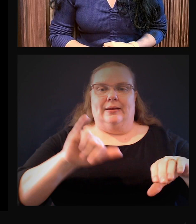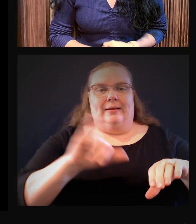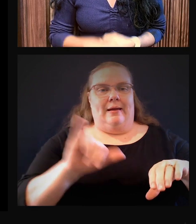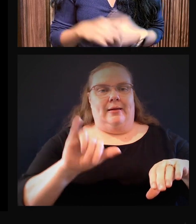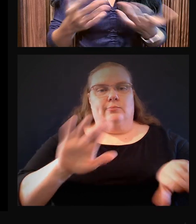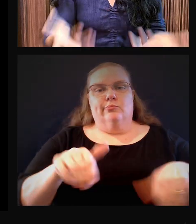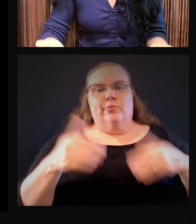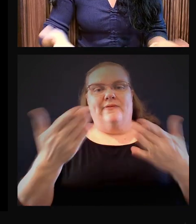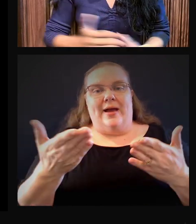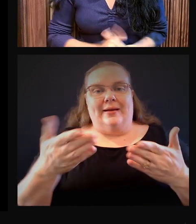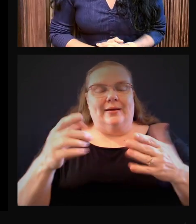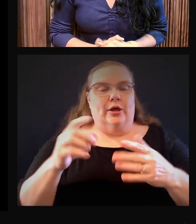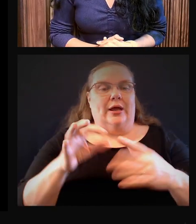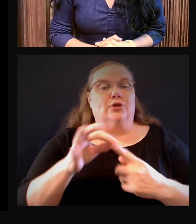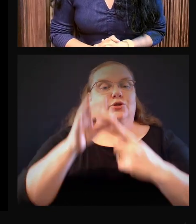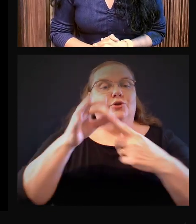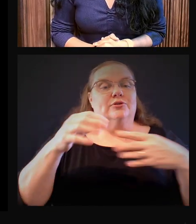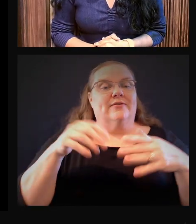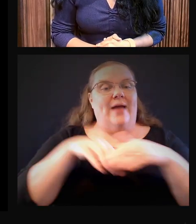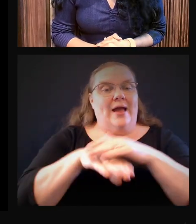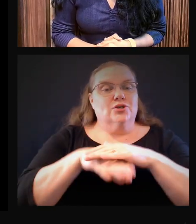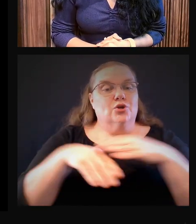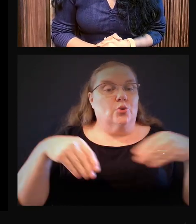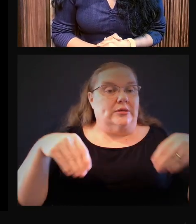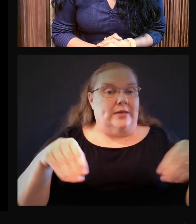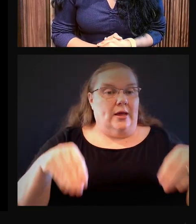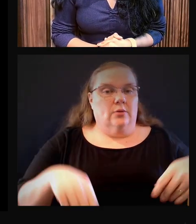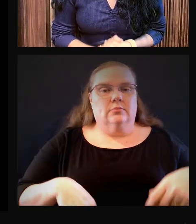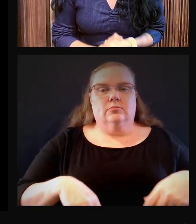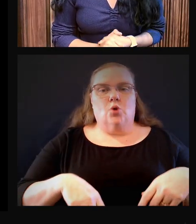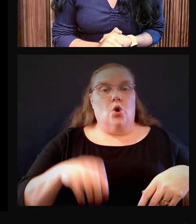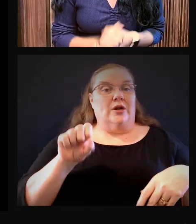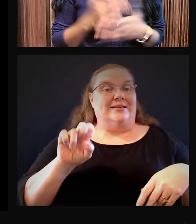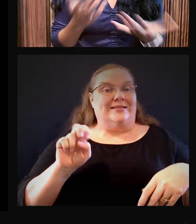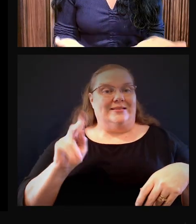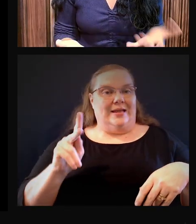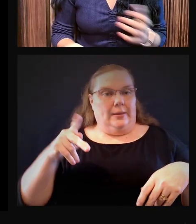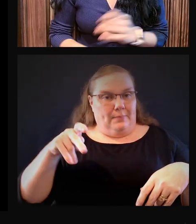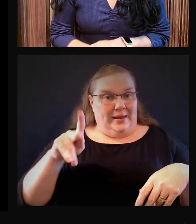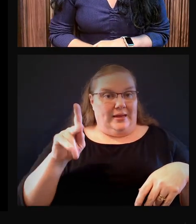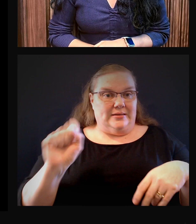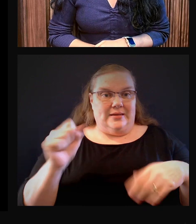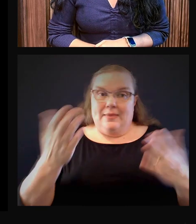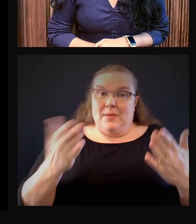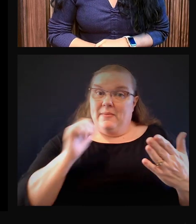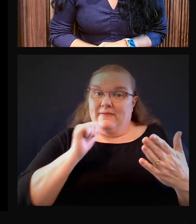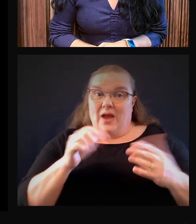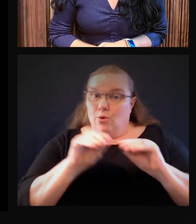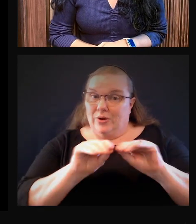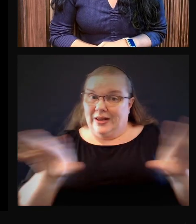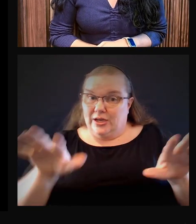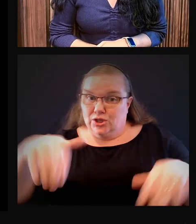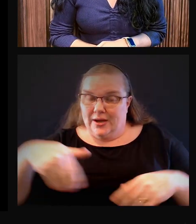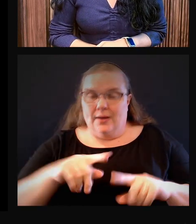or provide sneak peeks into content that you haven't released yet. These actions will attract players to come back